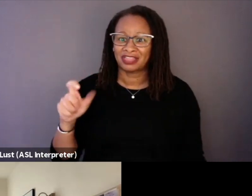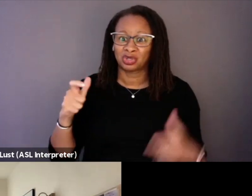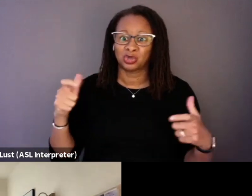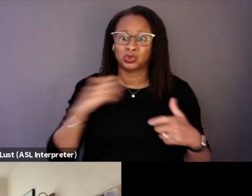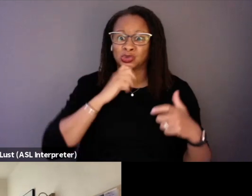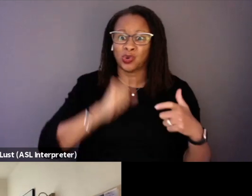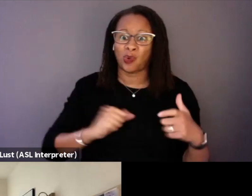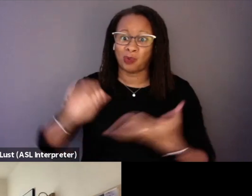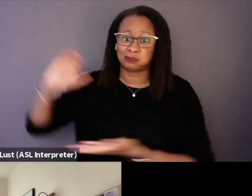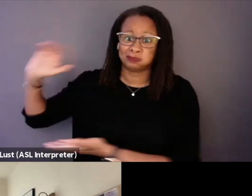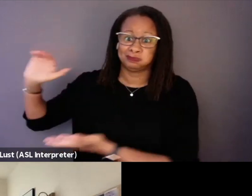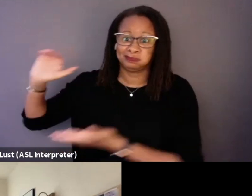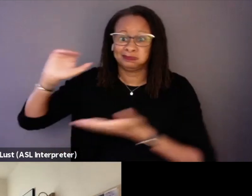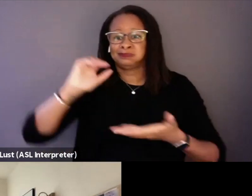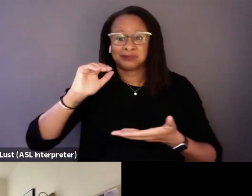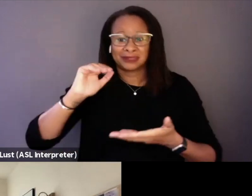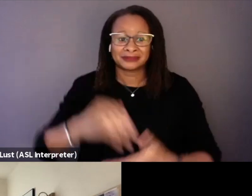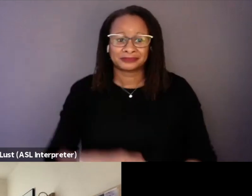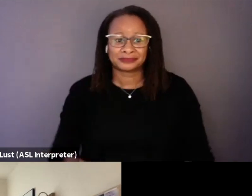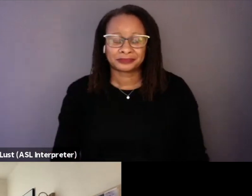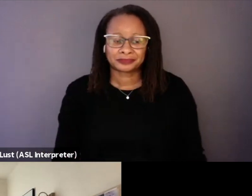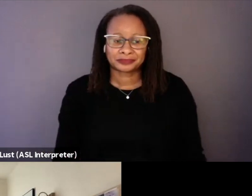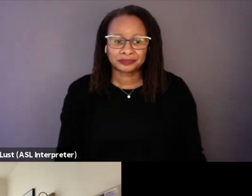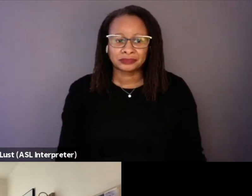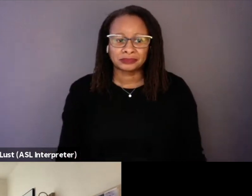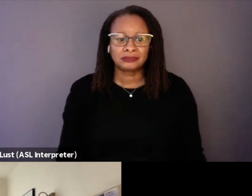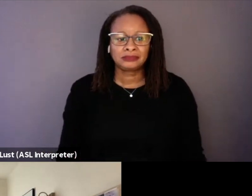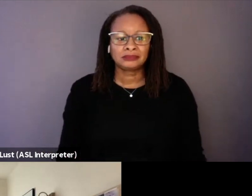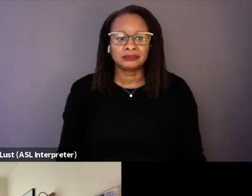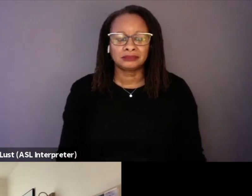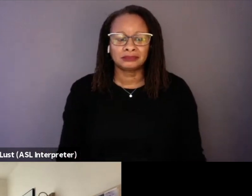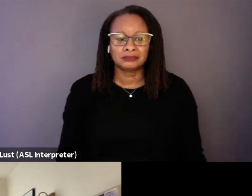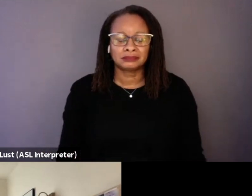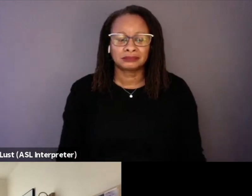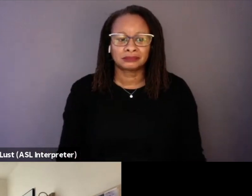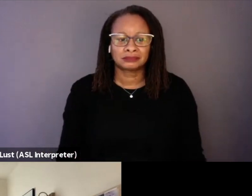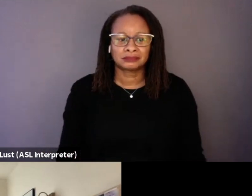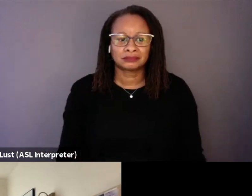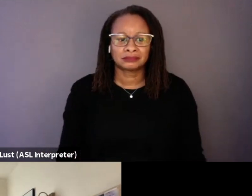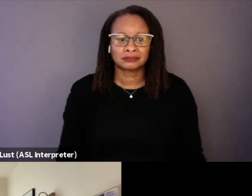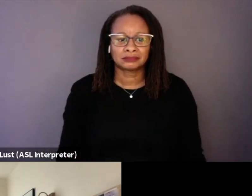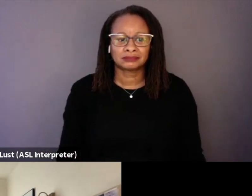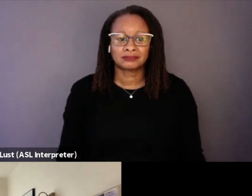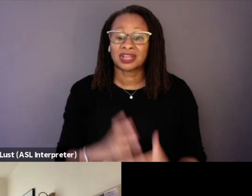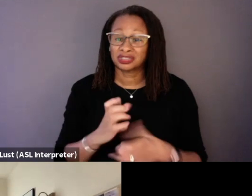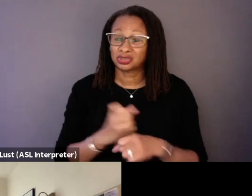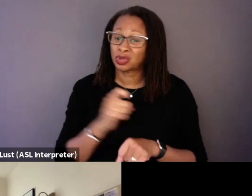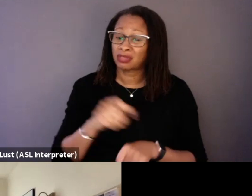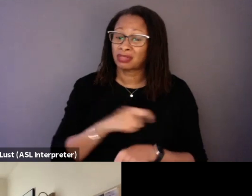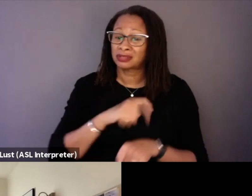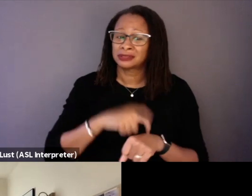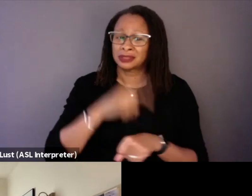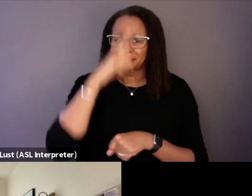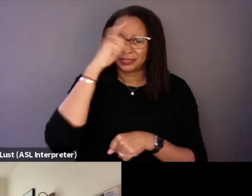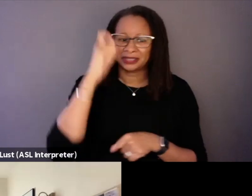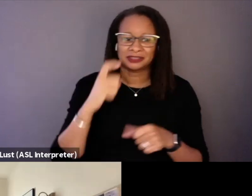But yeah, it took that long because first of all, I mean, I live here in New York,